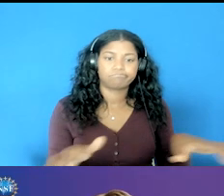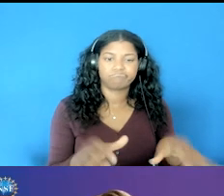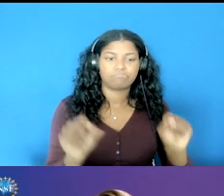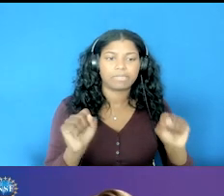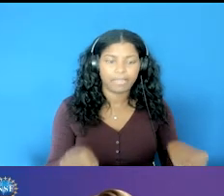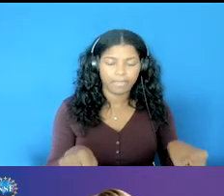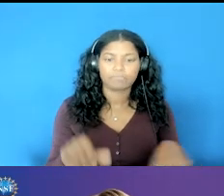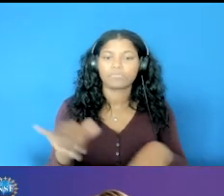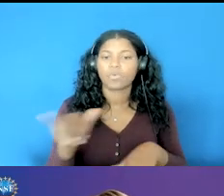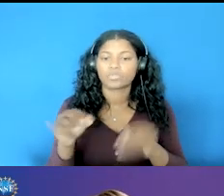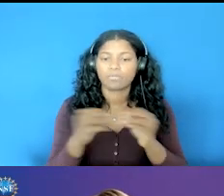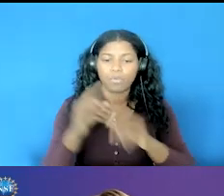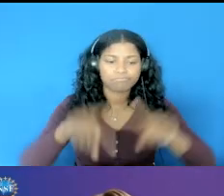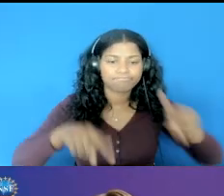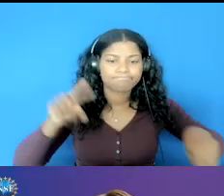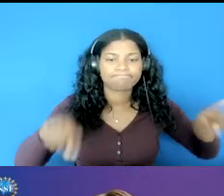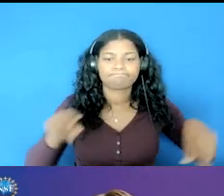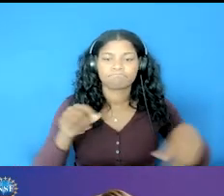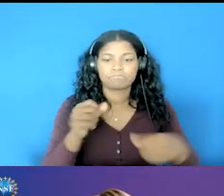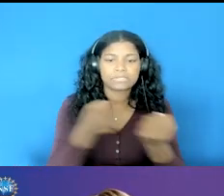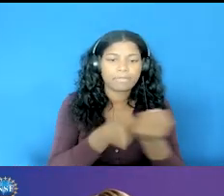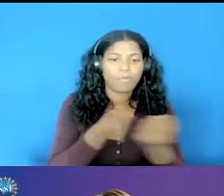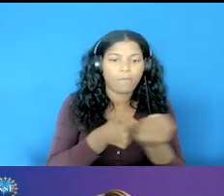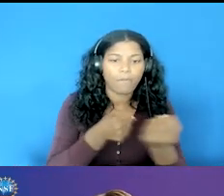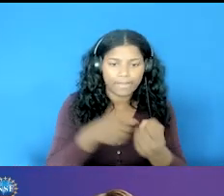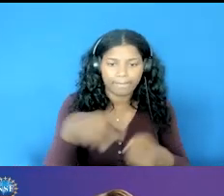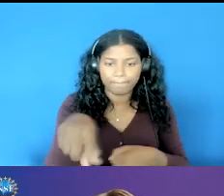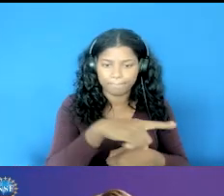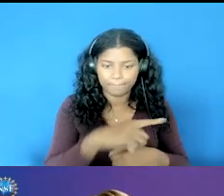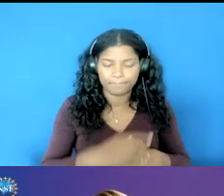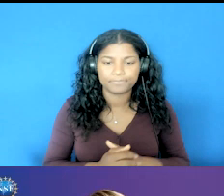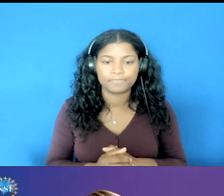equitable and inclusive workforce, especially at high leadership ranks.